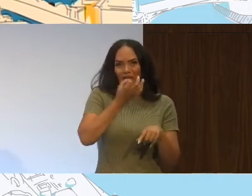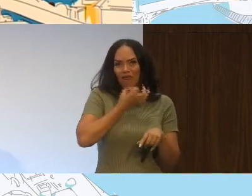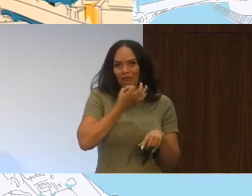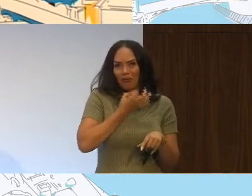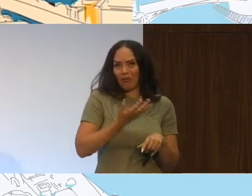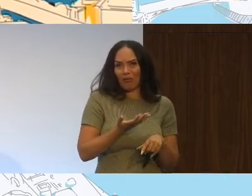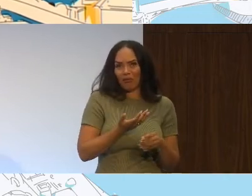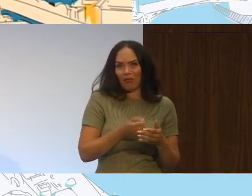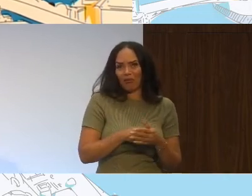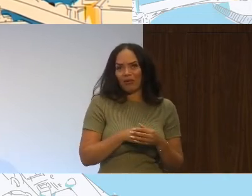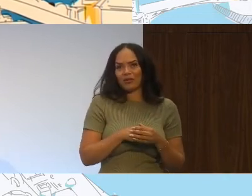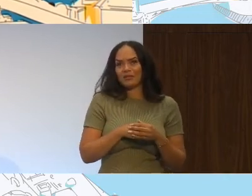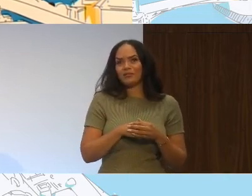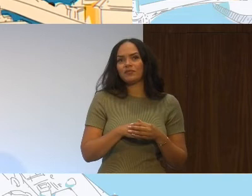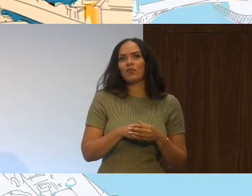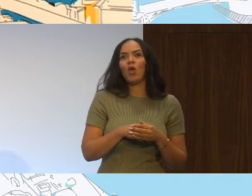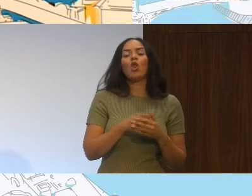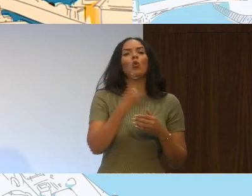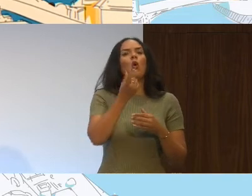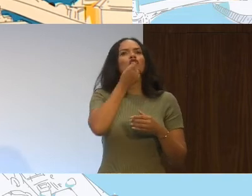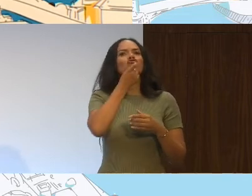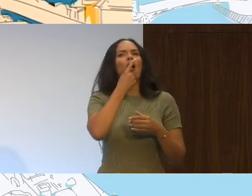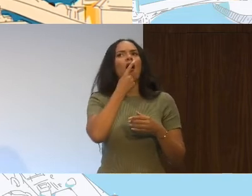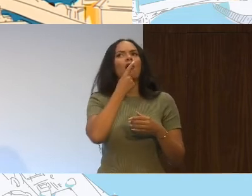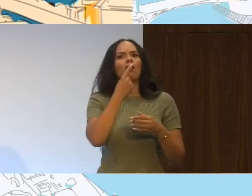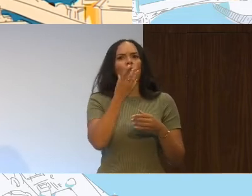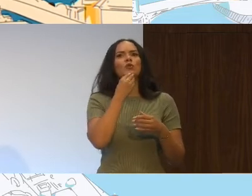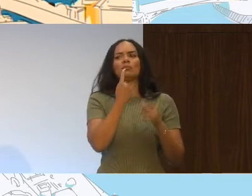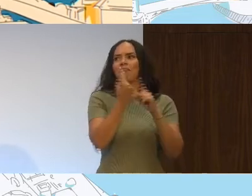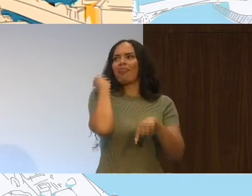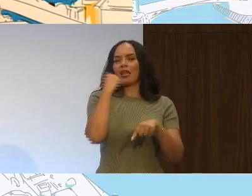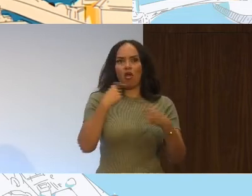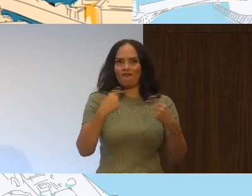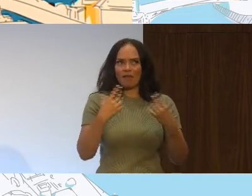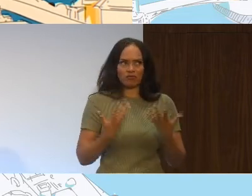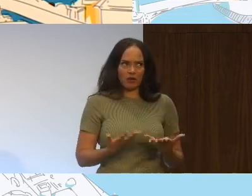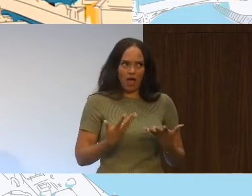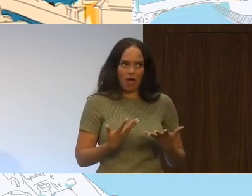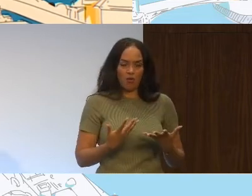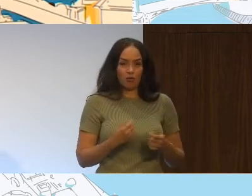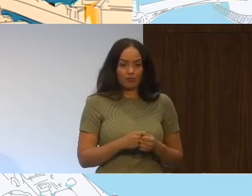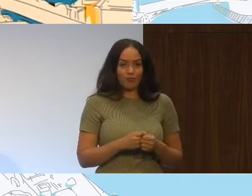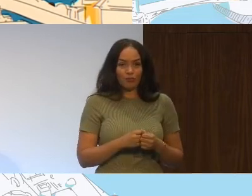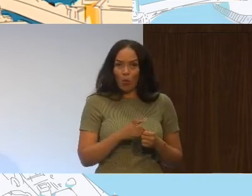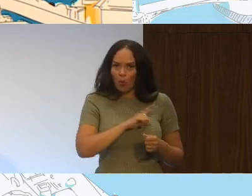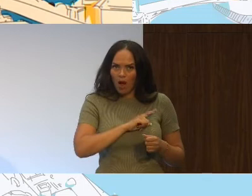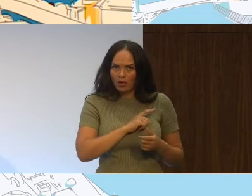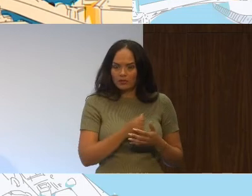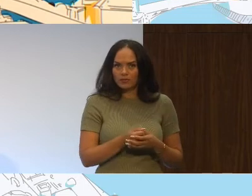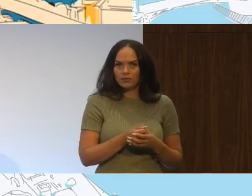which is a drug now, which is no longer available. Why is it no longer available? Because about one in 2000 people who took it for more than six months